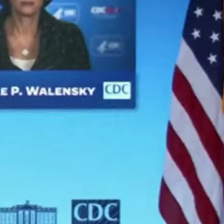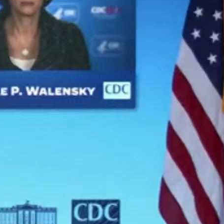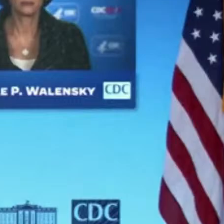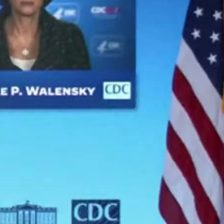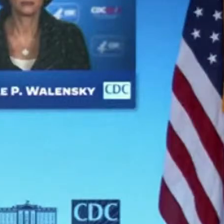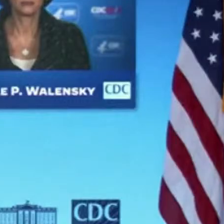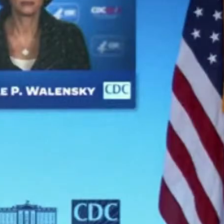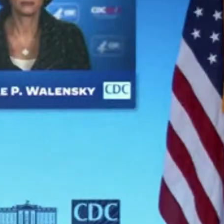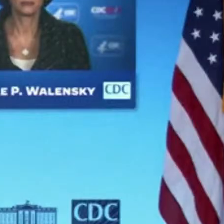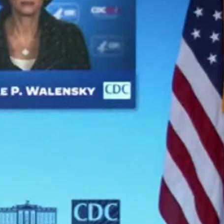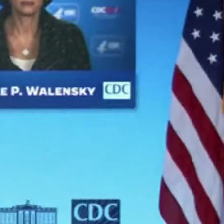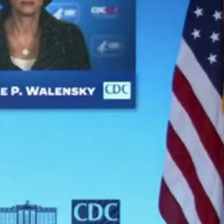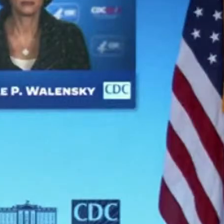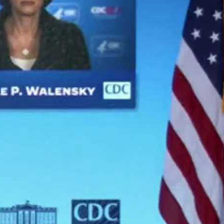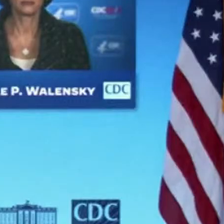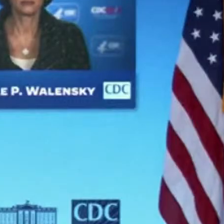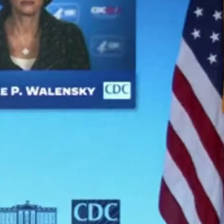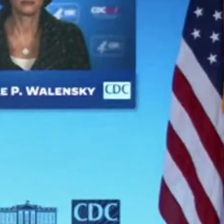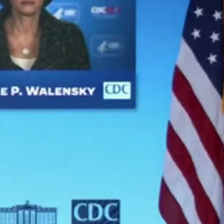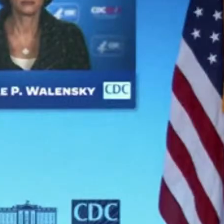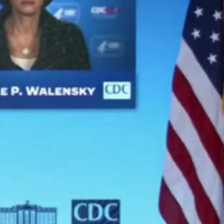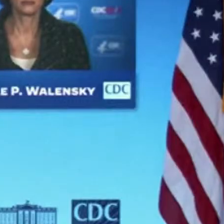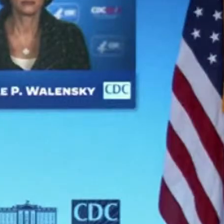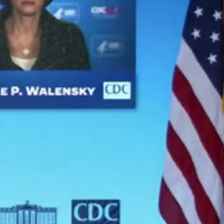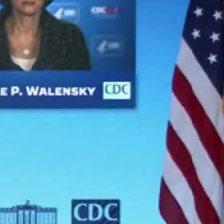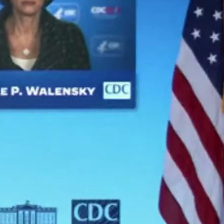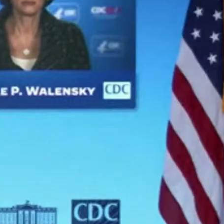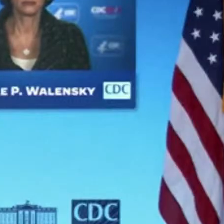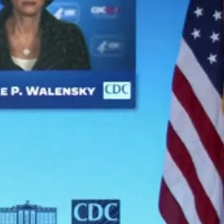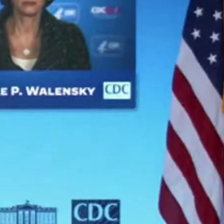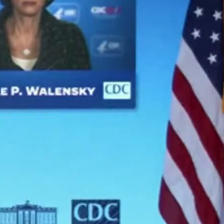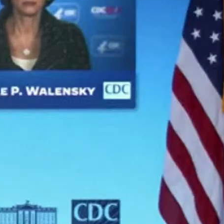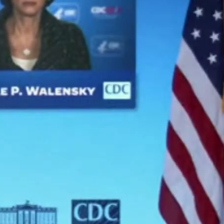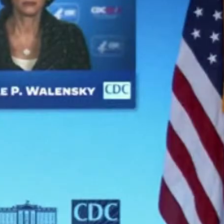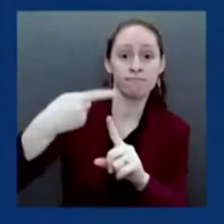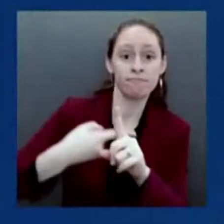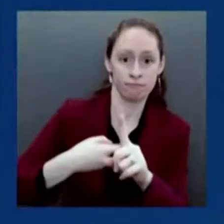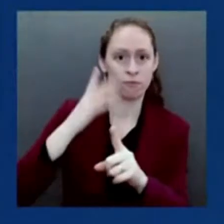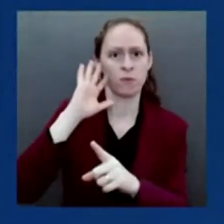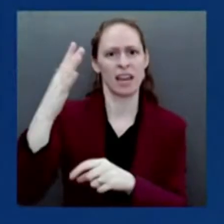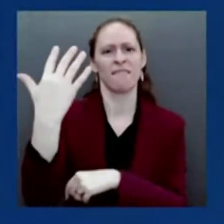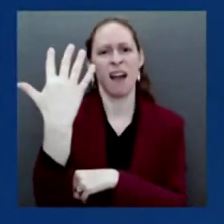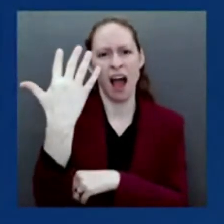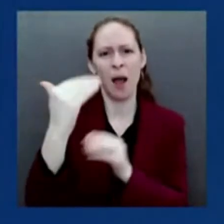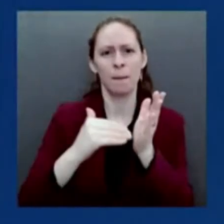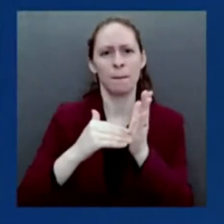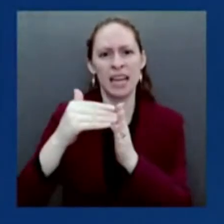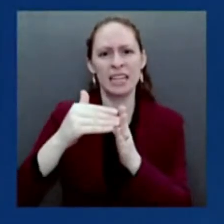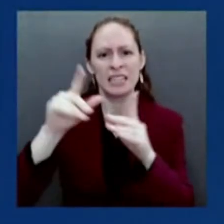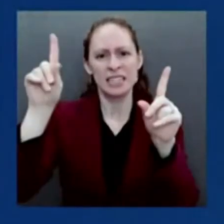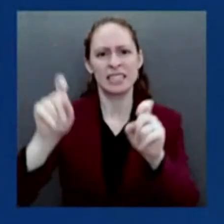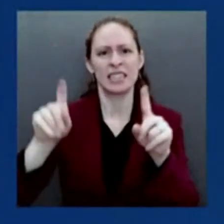WE NEED TO ENSURE THAT SCHOOL LEADERS HAVE WHAT THEY NEED TO MEET THAT DEMAND. TODAY WE ARE TAKING ADDITIONAL ACTIONS INCLUDING SENDING 5 MILLION FREE RAPID TESTS TO